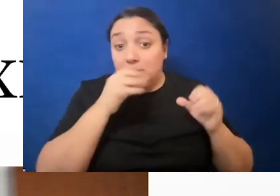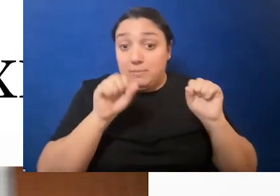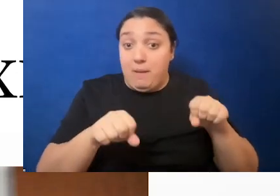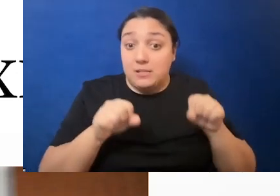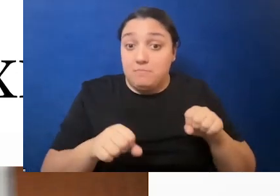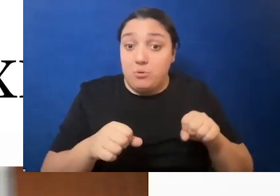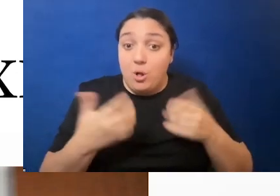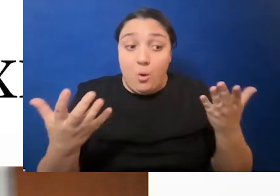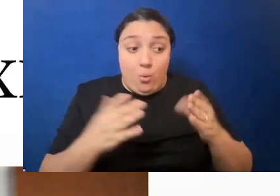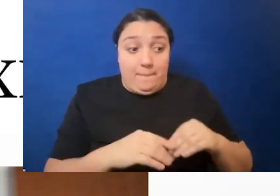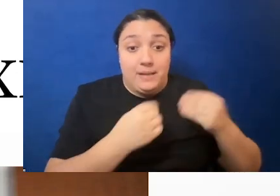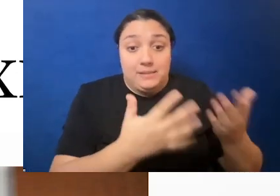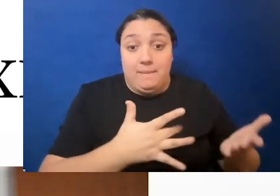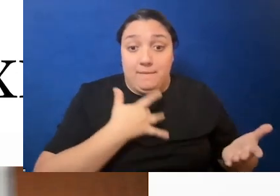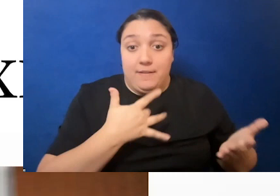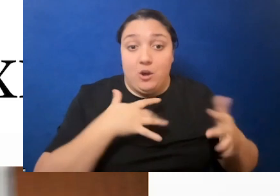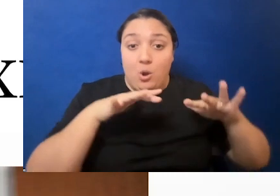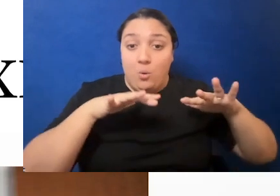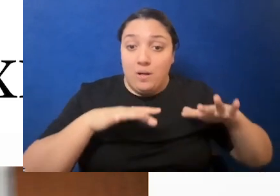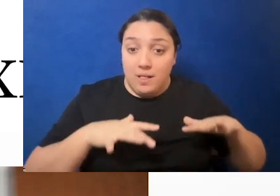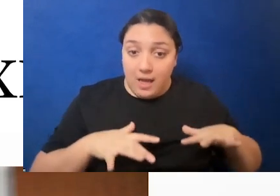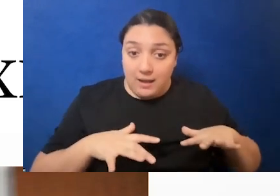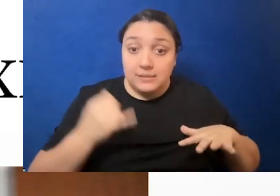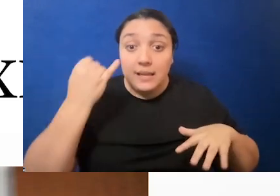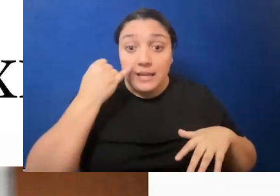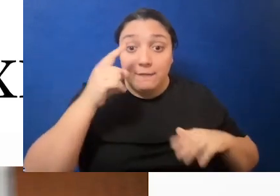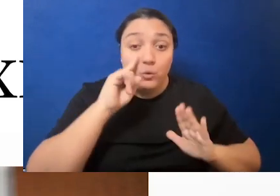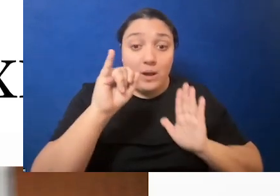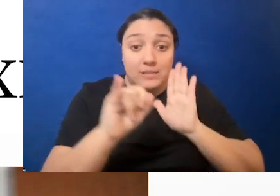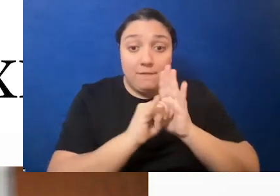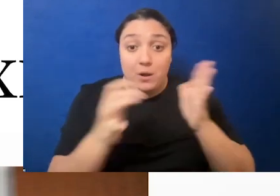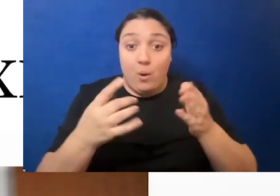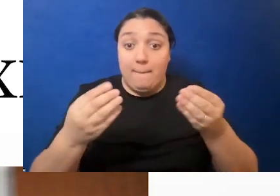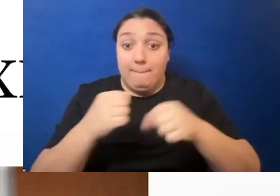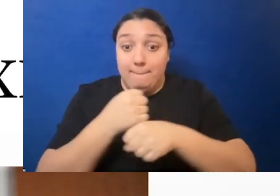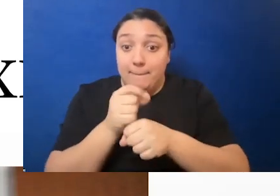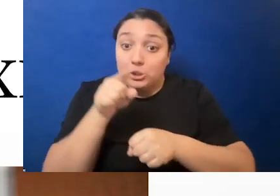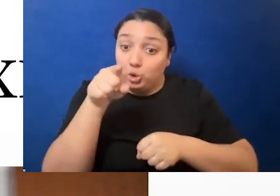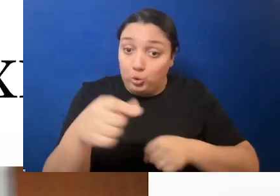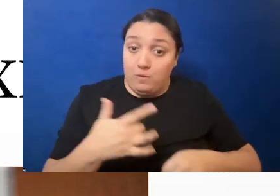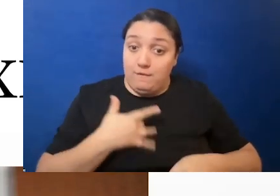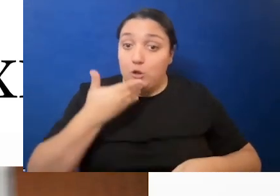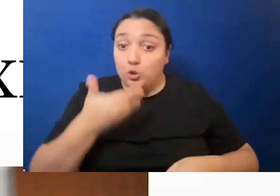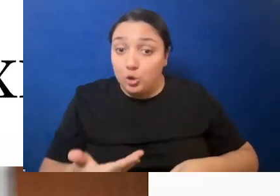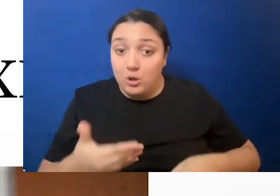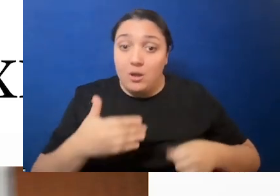RELAXED. IF YOU CAN IDENTIFY THE THINGS THAT MAKE YOU FEEL GOOD AND COMFORTABLE AND RELAXED, YOU CAN